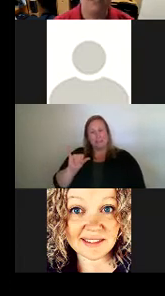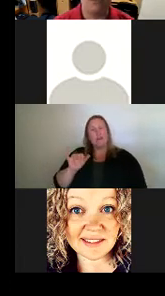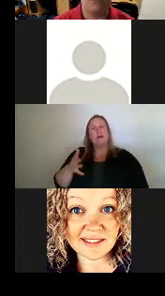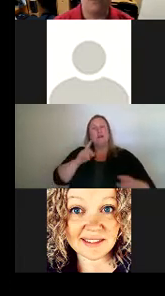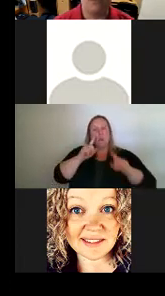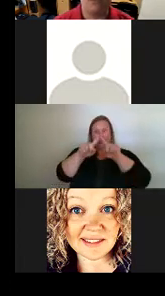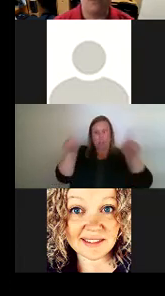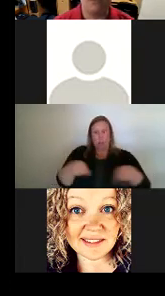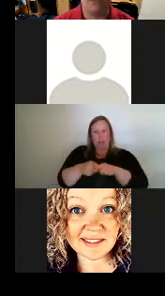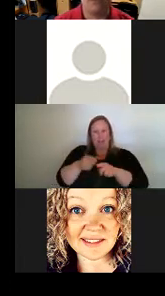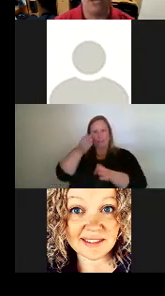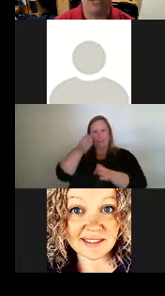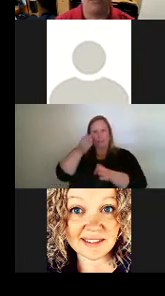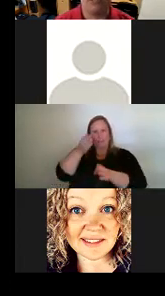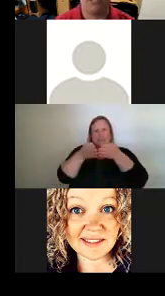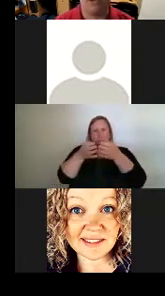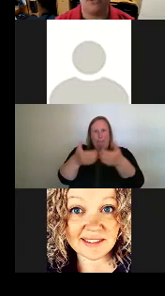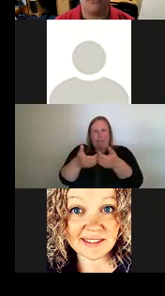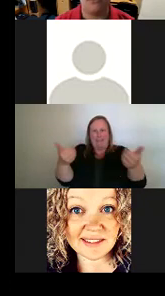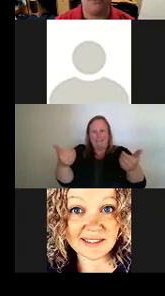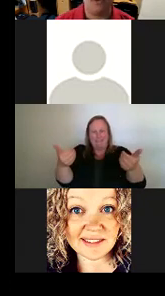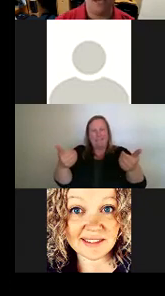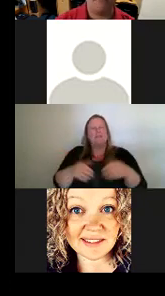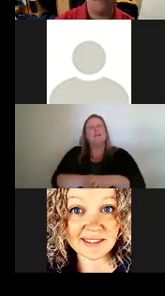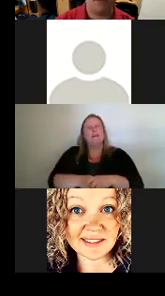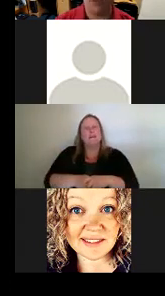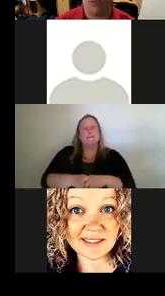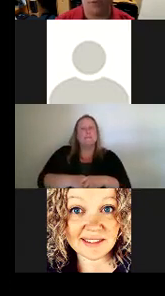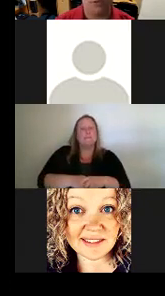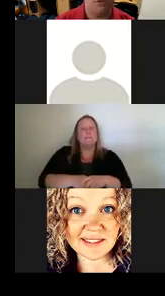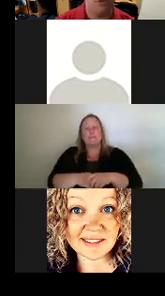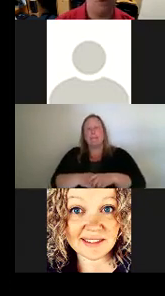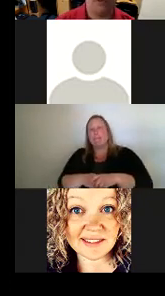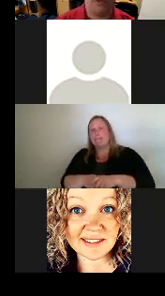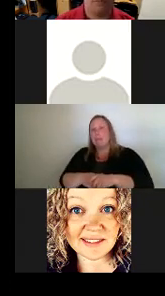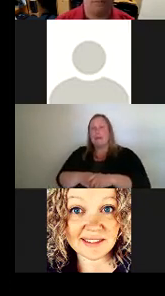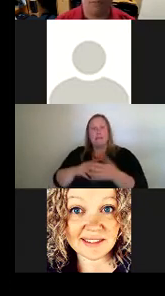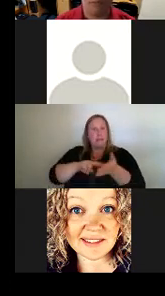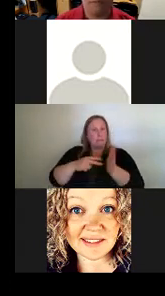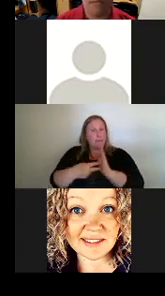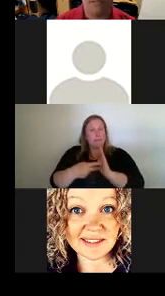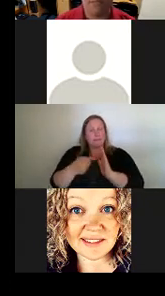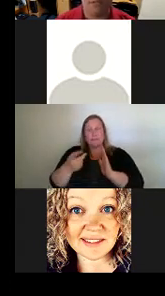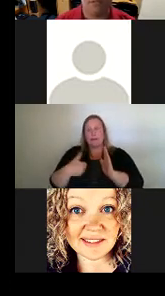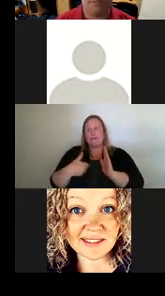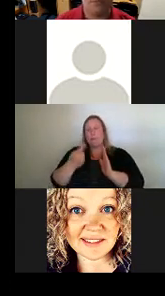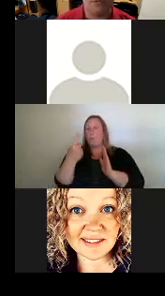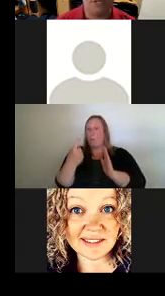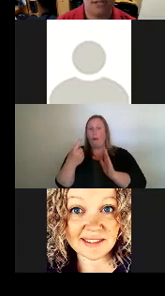THE SPLIT SCREEN WILL ALLOW YOU TO HAVE A COMPUTER OR OTHER DEVICE, TYPICALLY A COMPUTER, CONNECTED TO THE